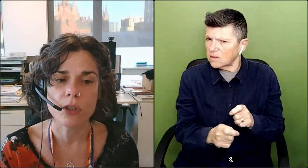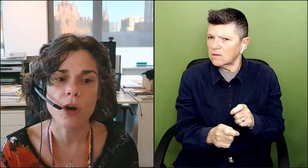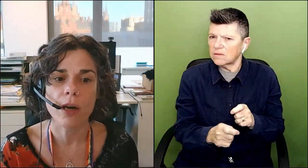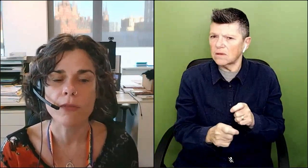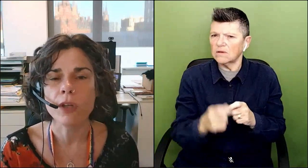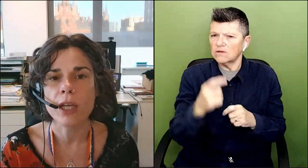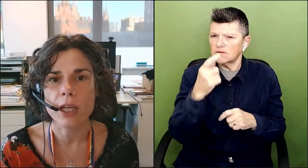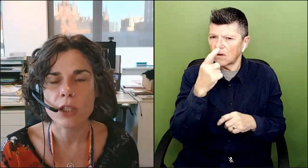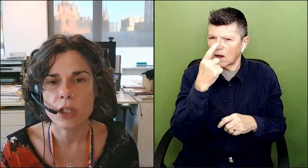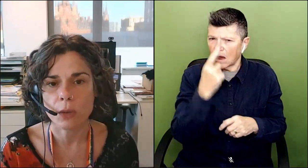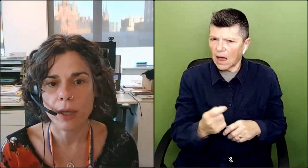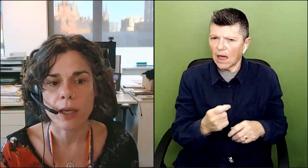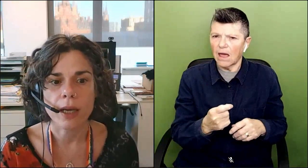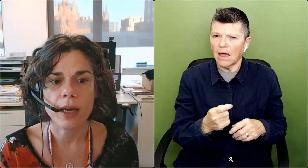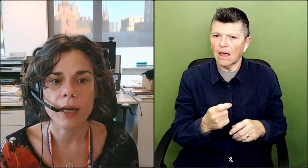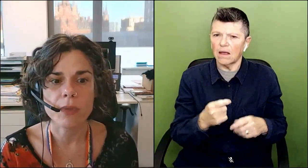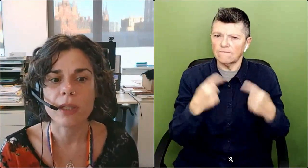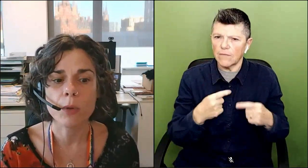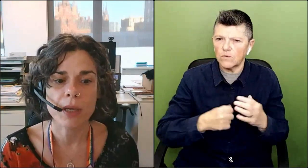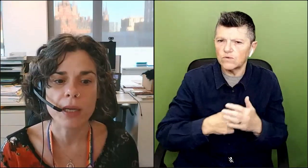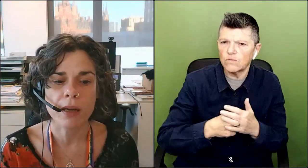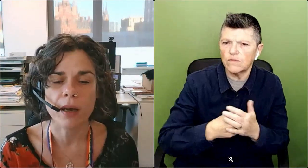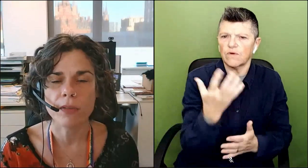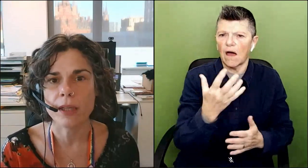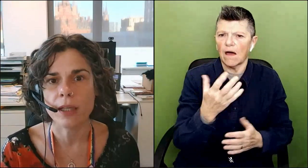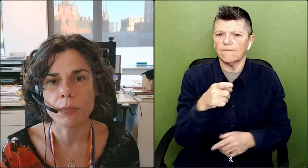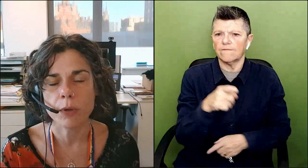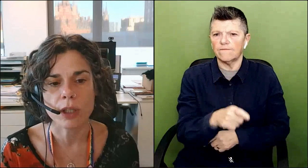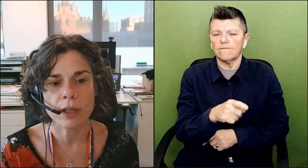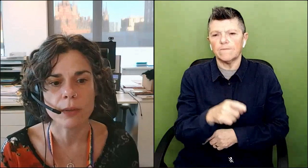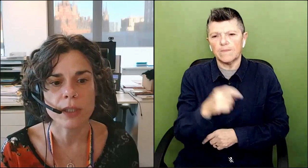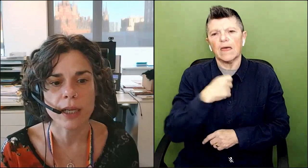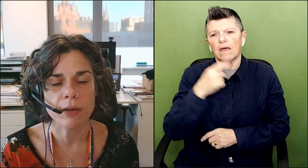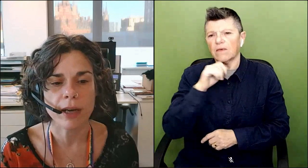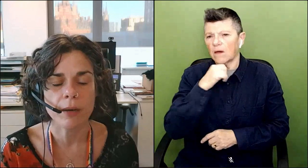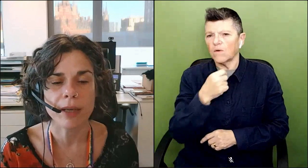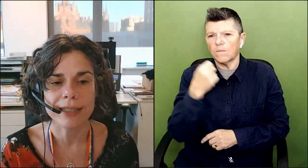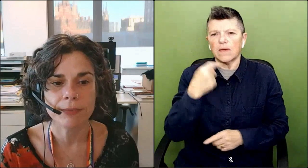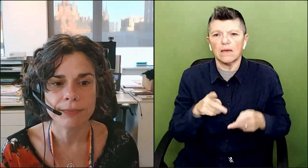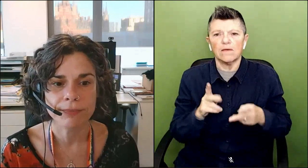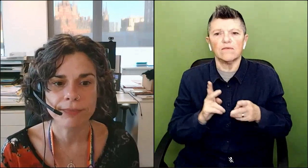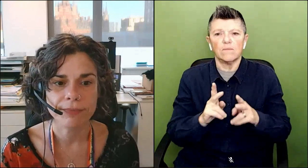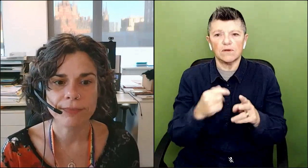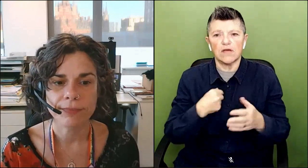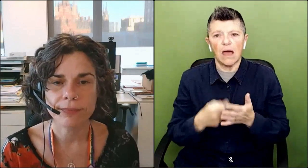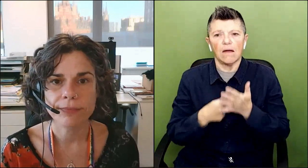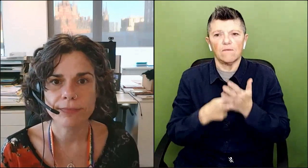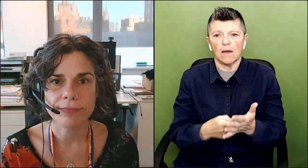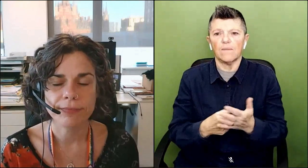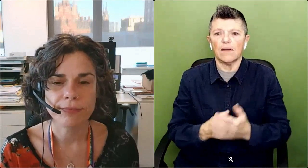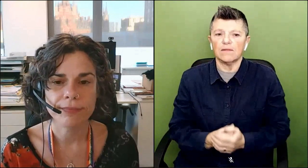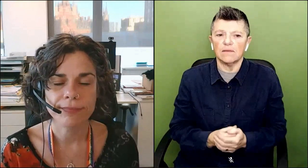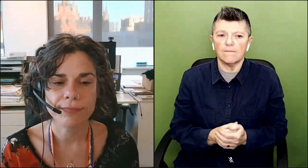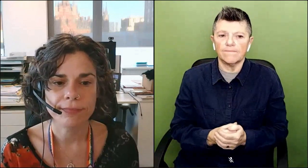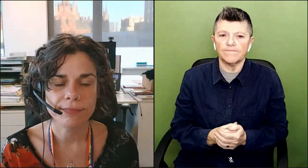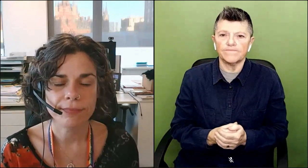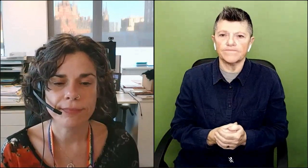thrive in doing. So that would be I think the approach that I would recommend.